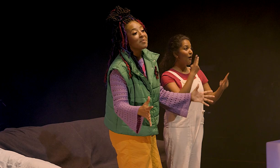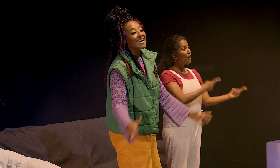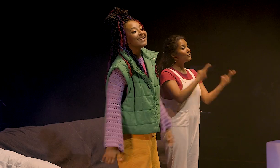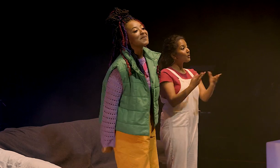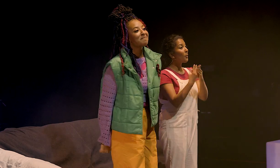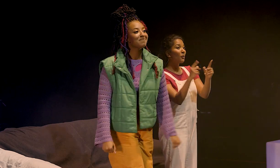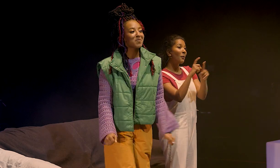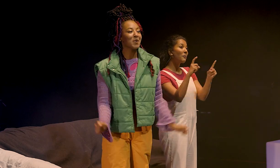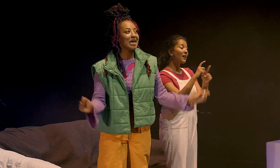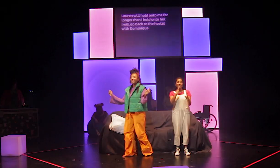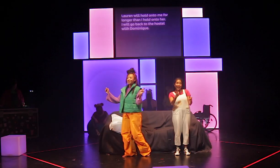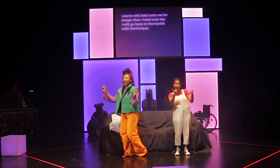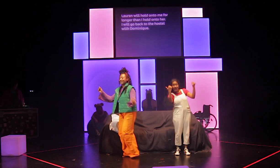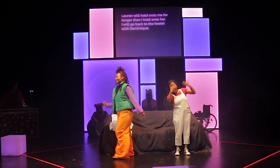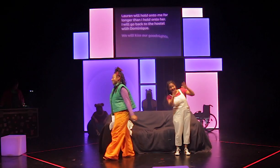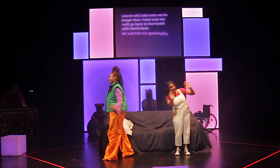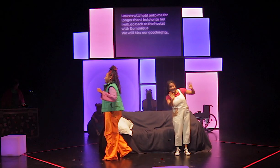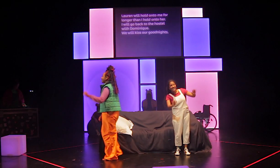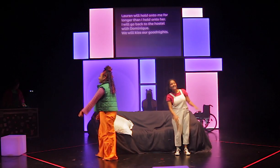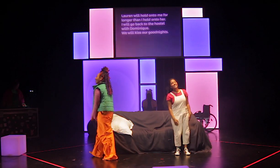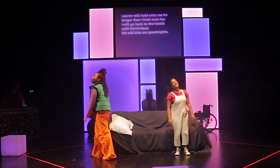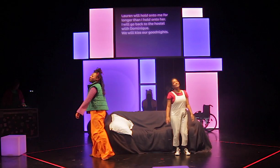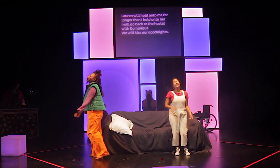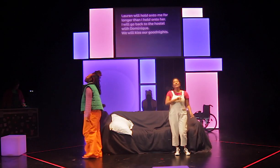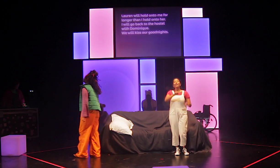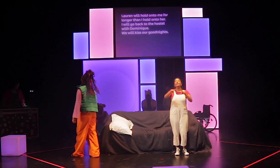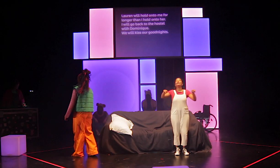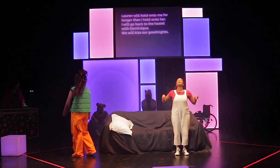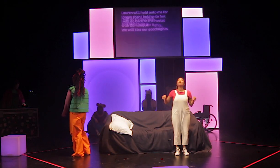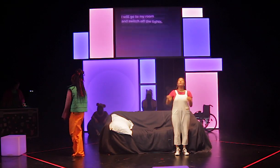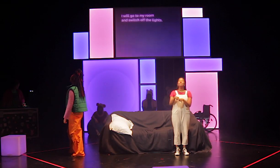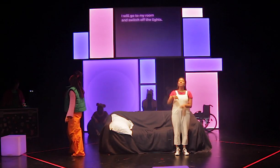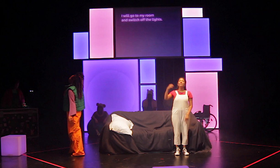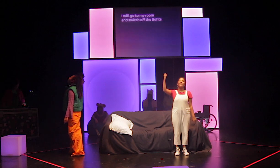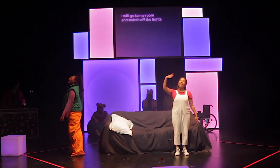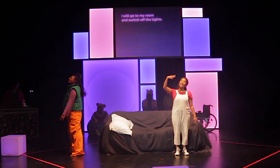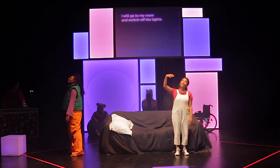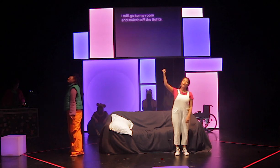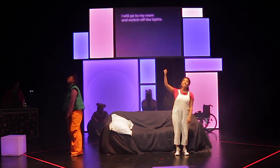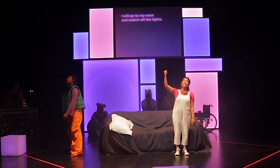Dominique. We'll kiss our goodnights. I'll go to my room, switch off my lights,